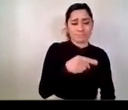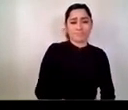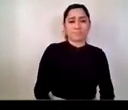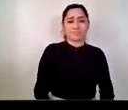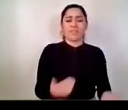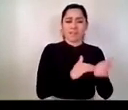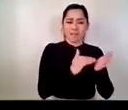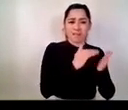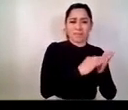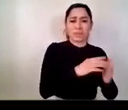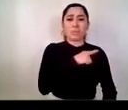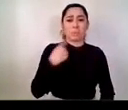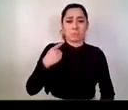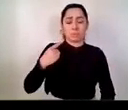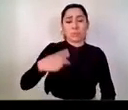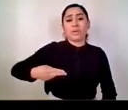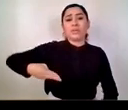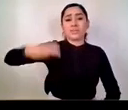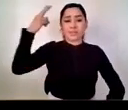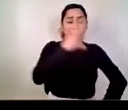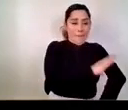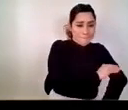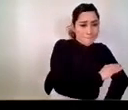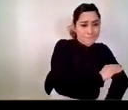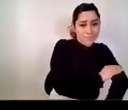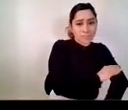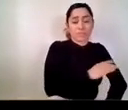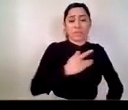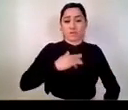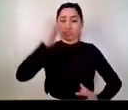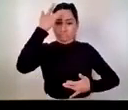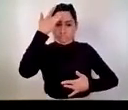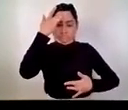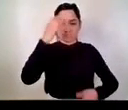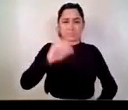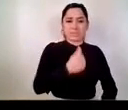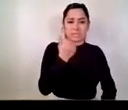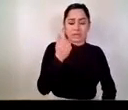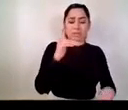increases the risk of having high blood pressure, heart disease, and other medical complications.